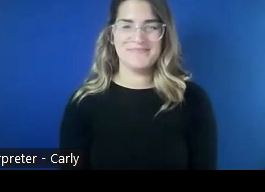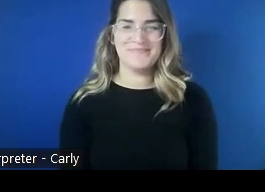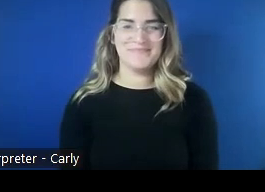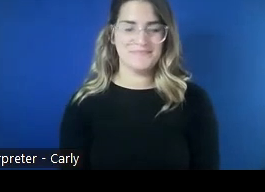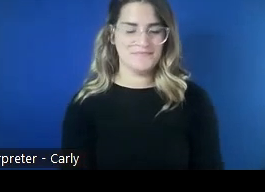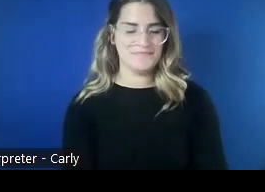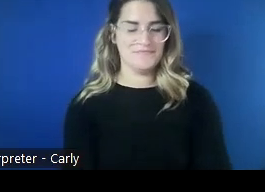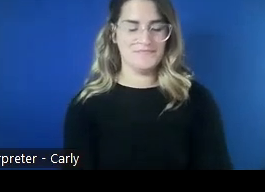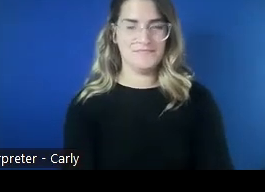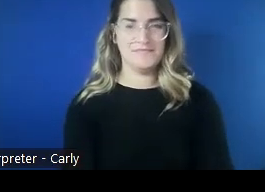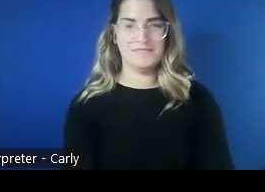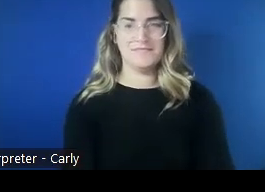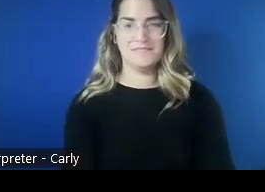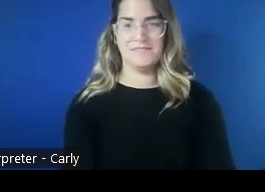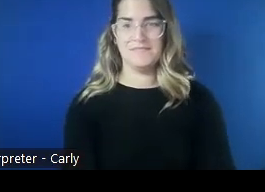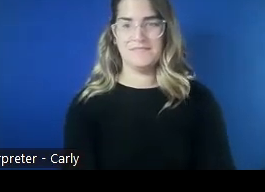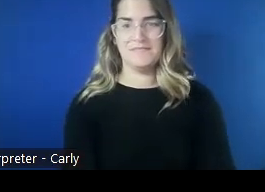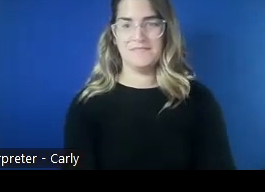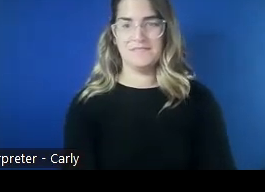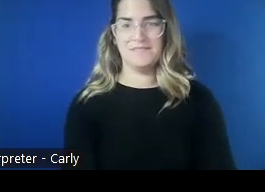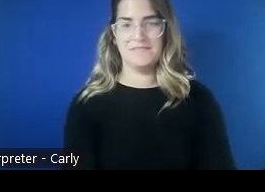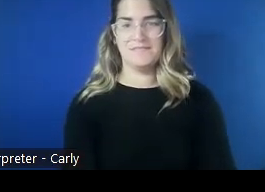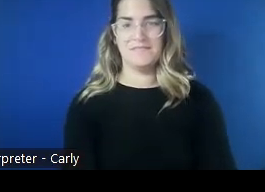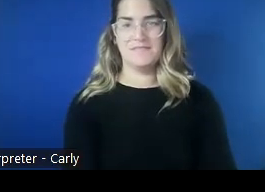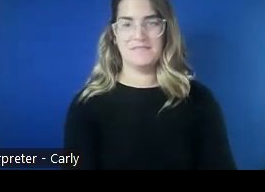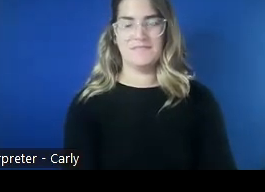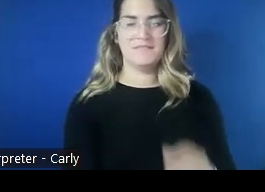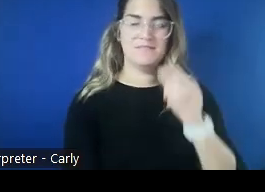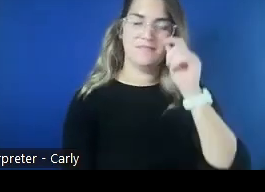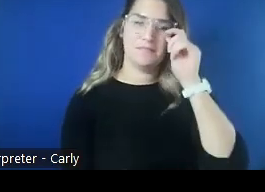of them uh so caregiver connections program that's a program that we um had some grant